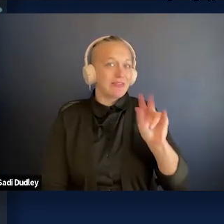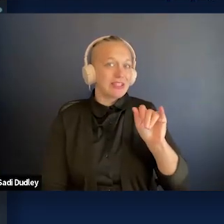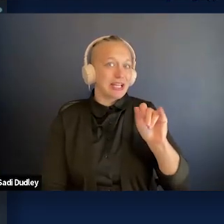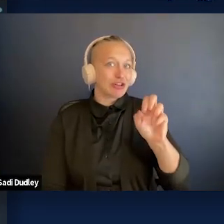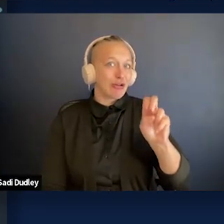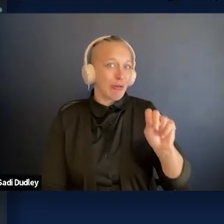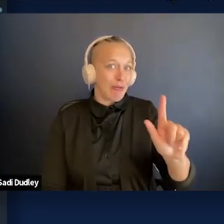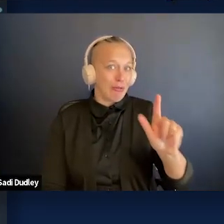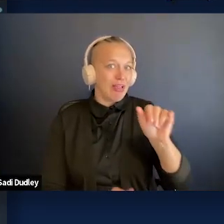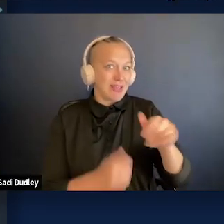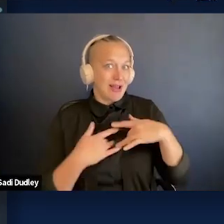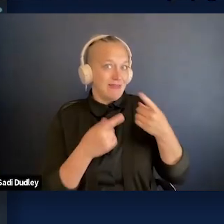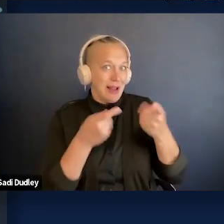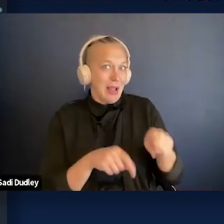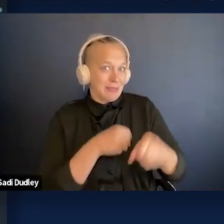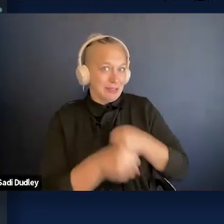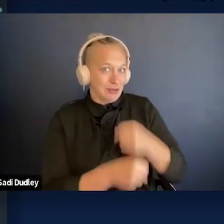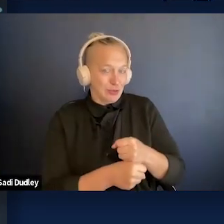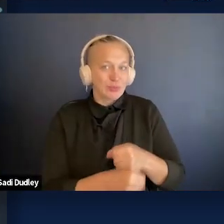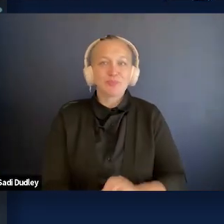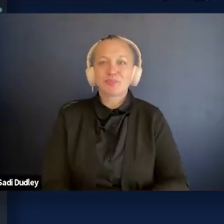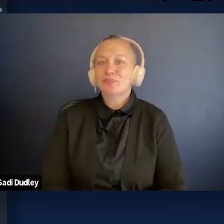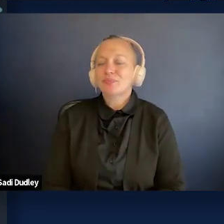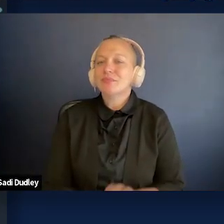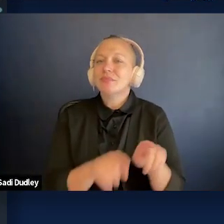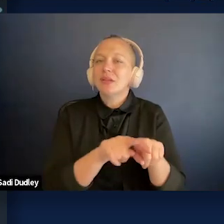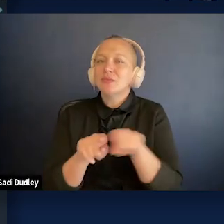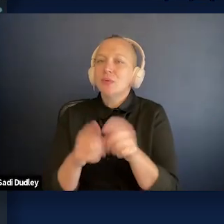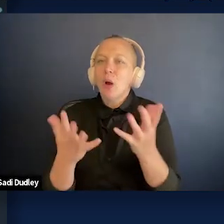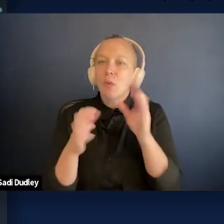And as many folks in the audience know, for the first conceptual framework that I want to introduce.